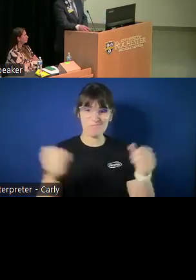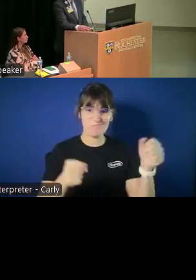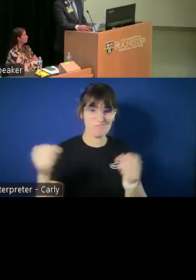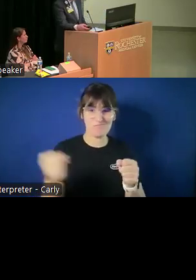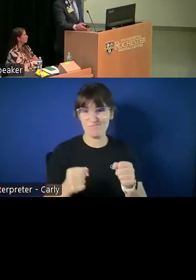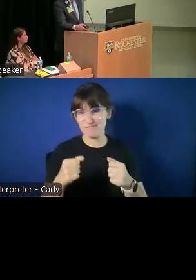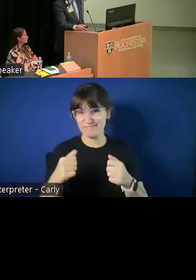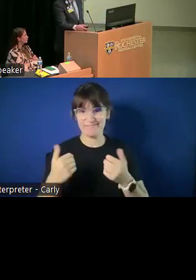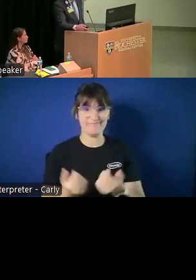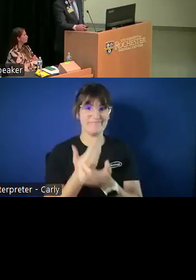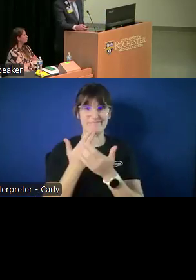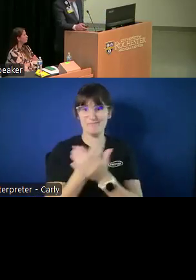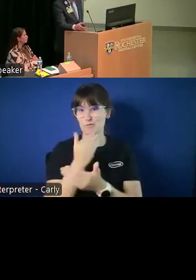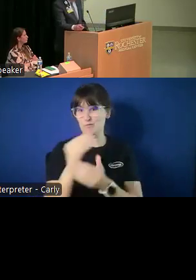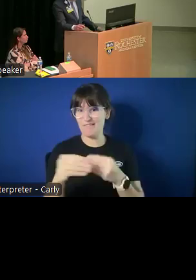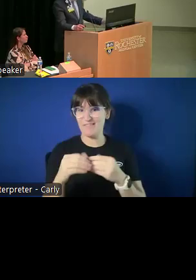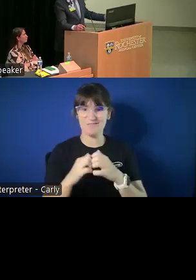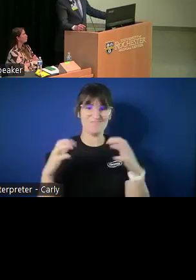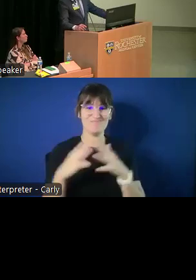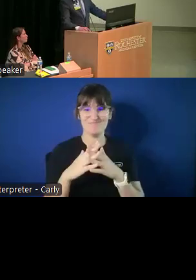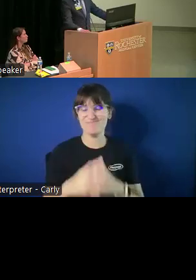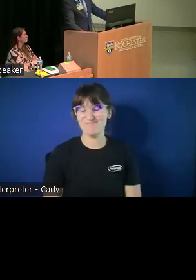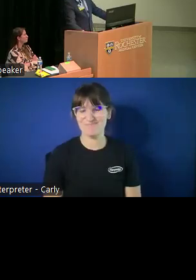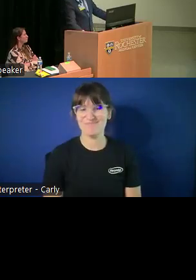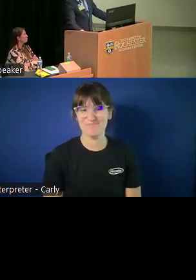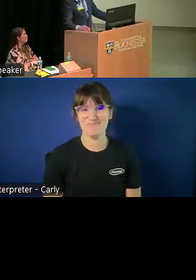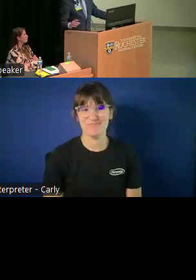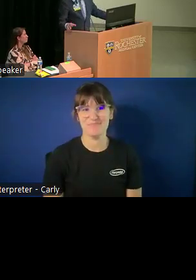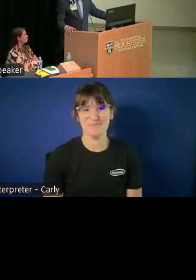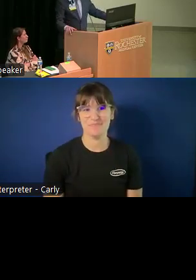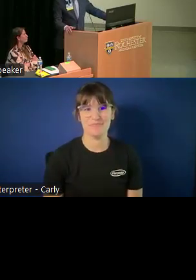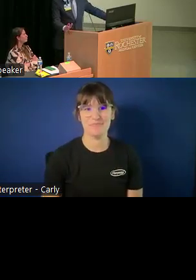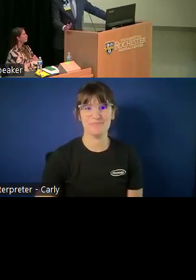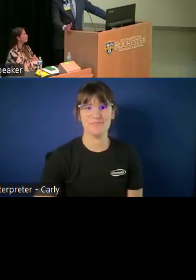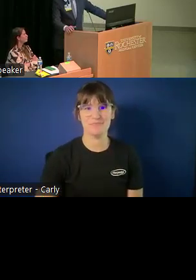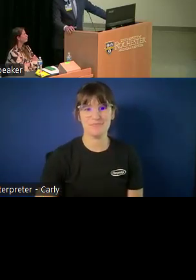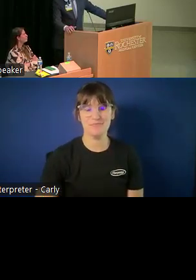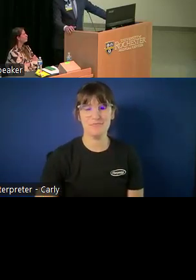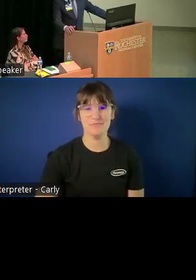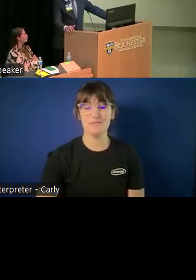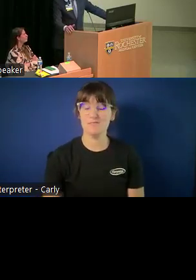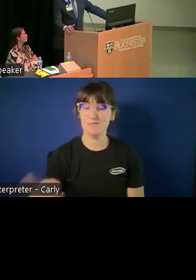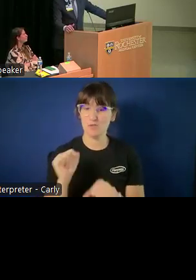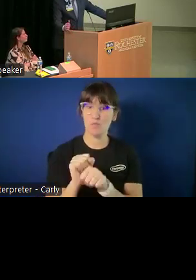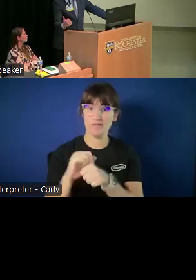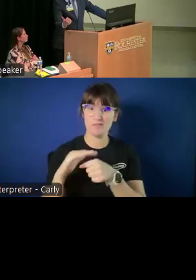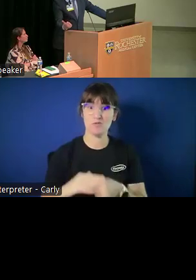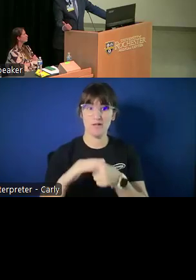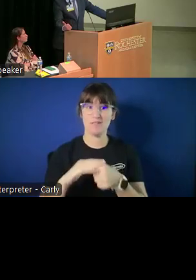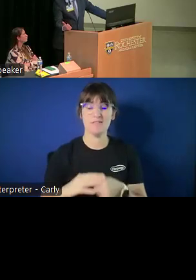well-being so occupational distress is driven by many factors you know big ones are organizational